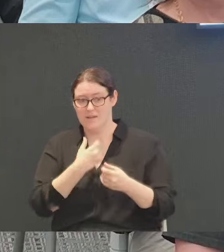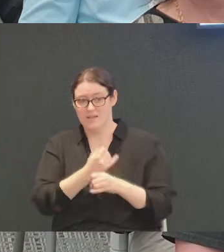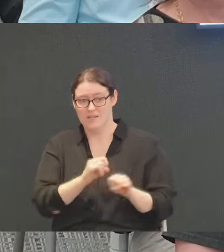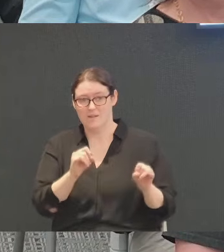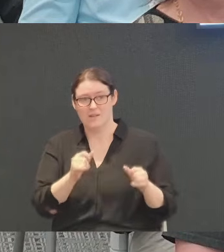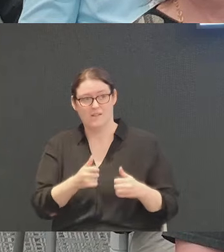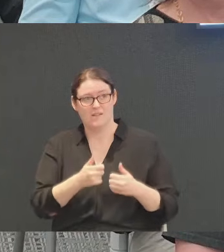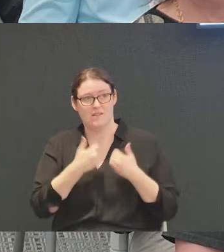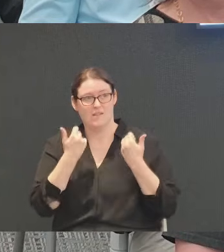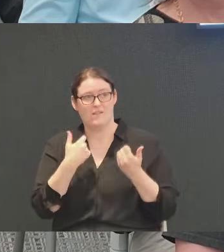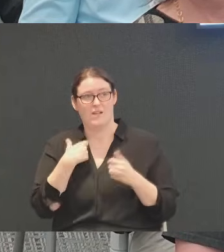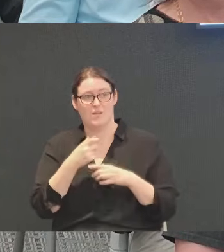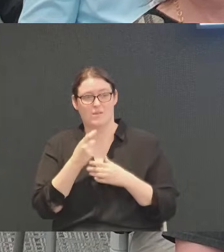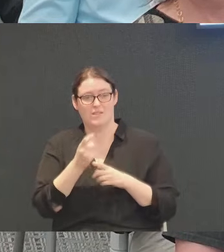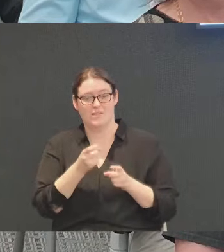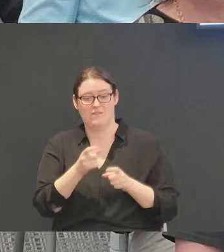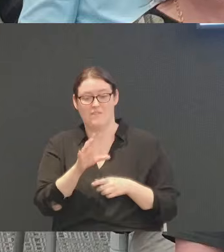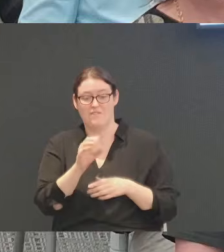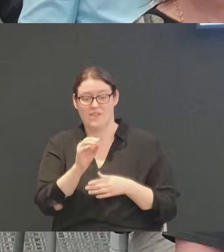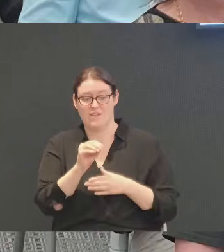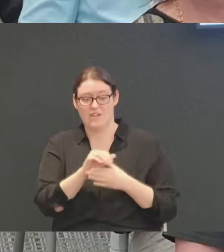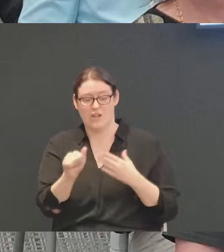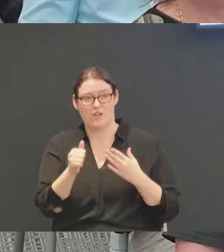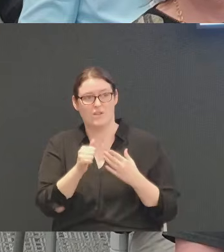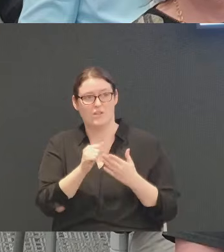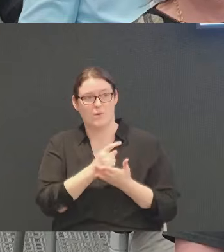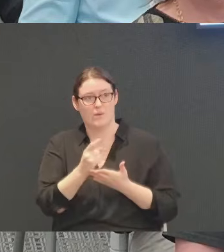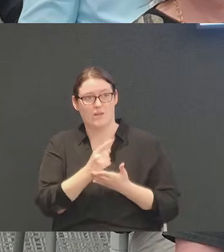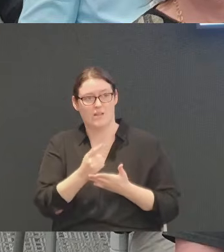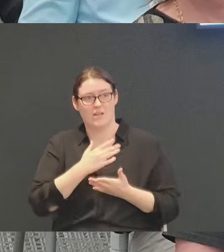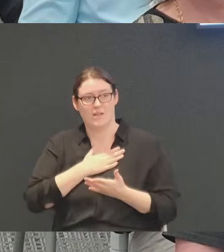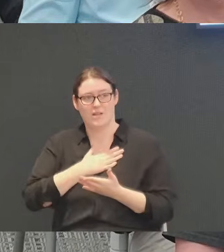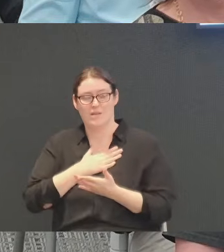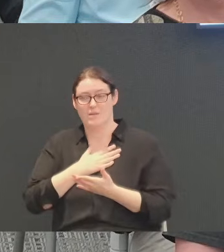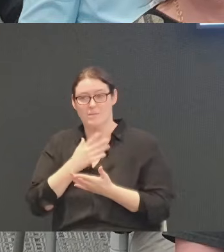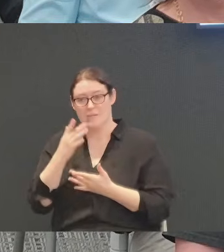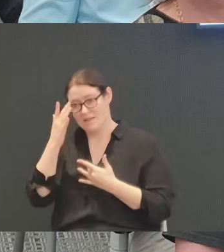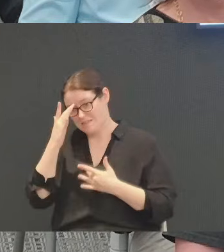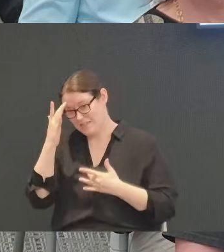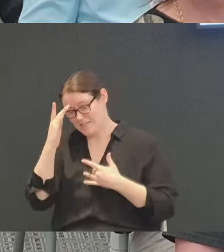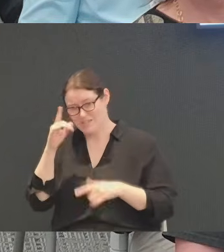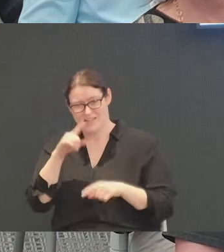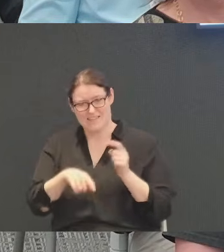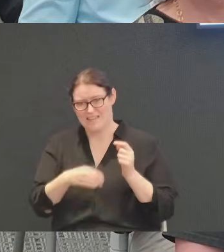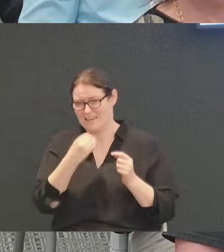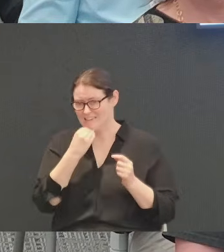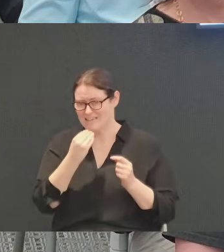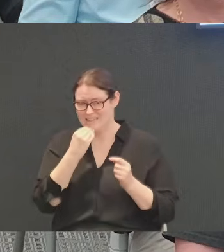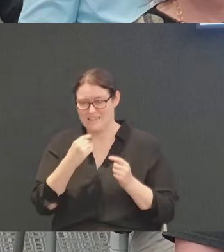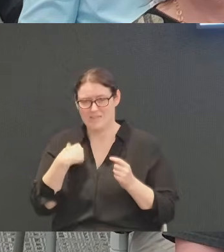$50 a week with my condition I could not eat and it impacted my mental stability because